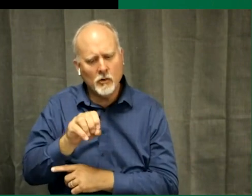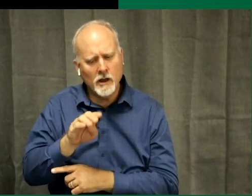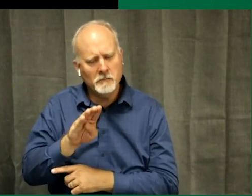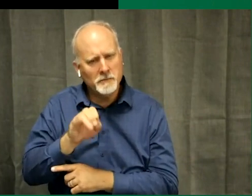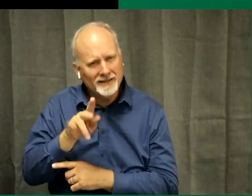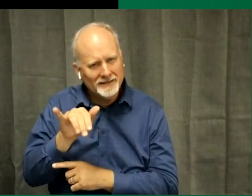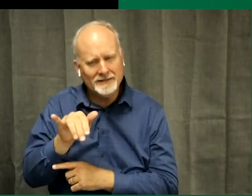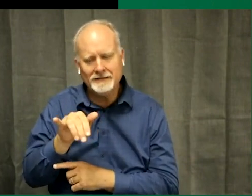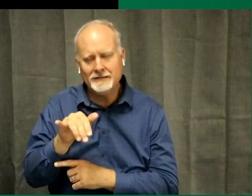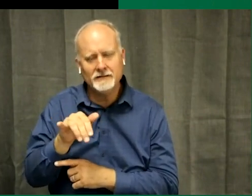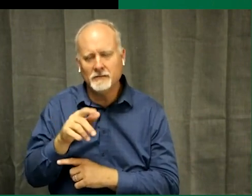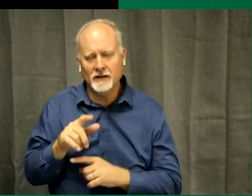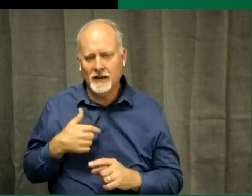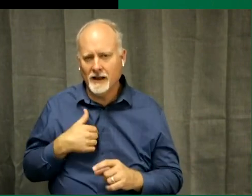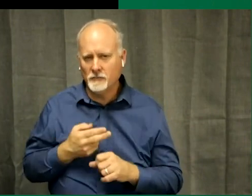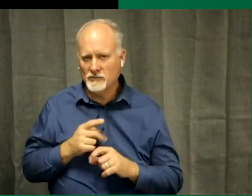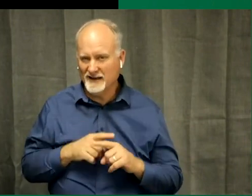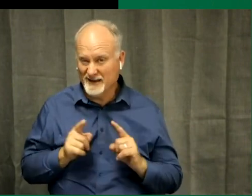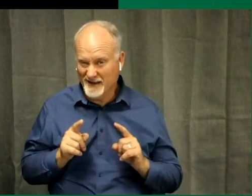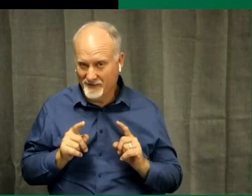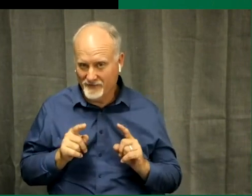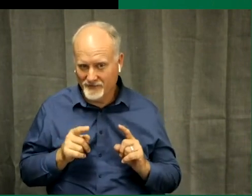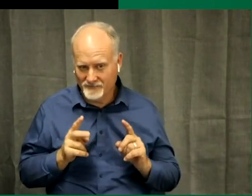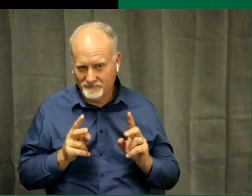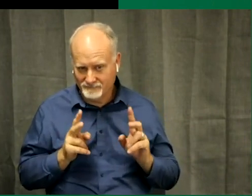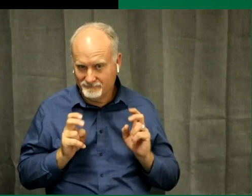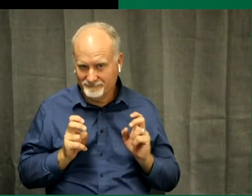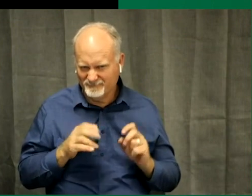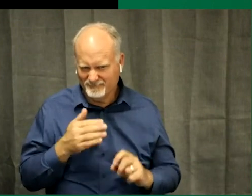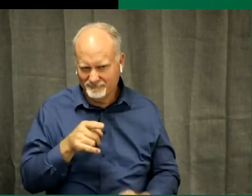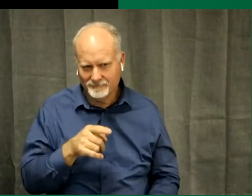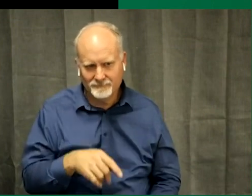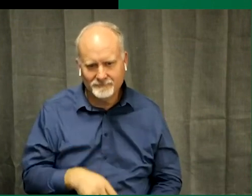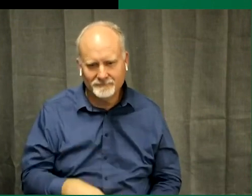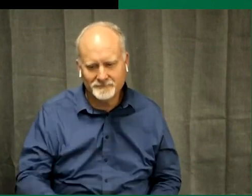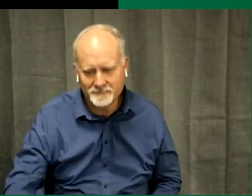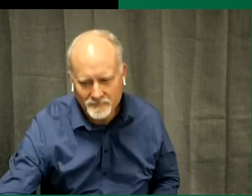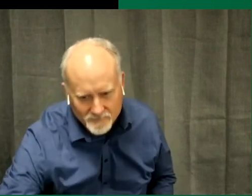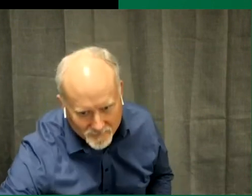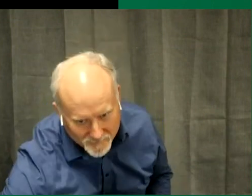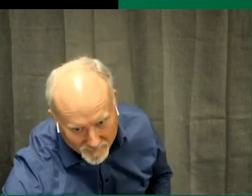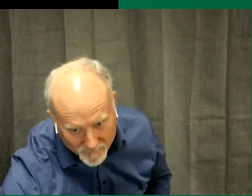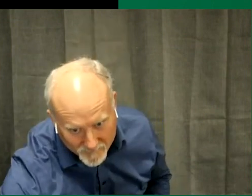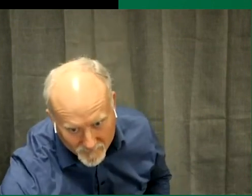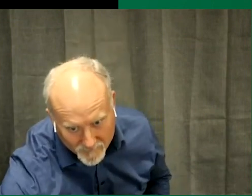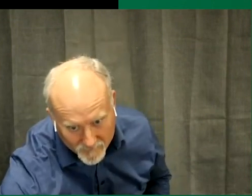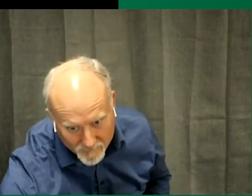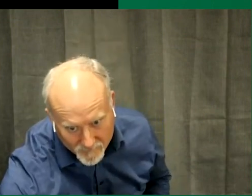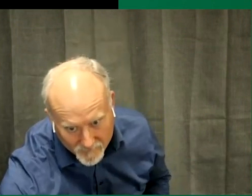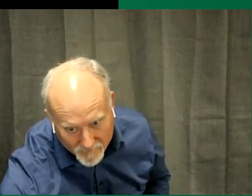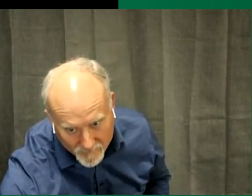use a different helper as i go through this talk next slide and this guy's name is yogi berra yogi